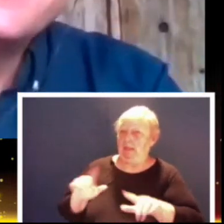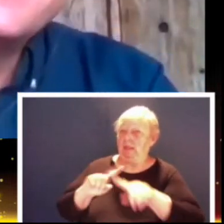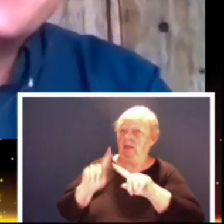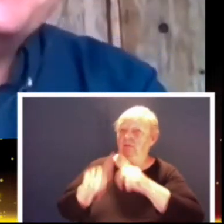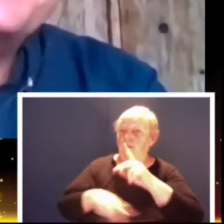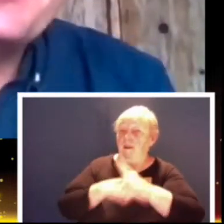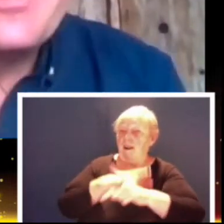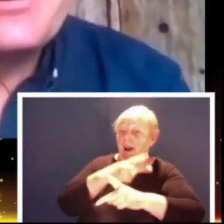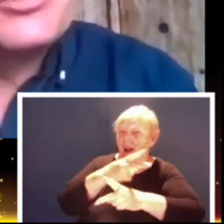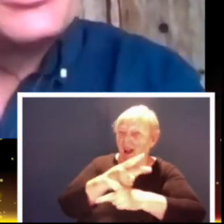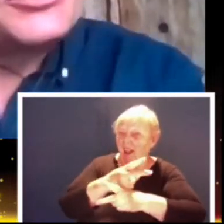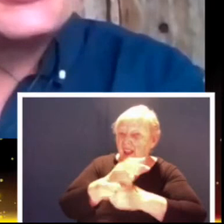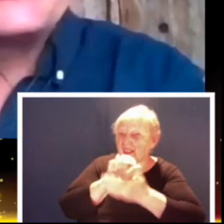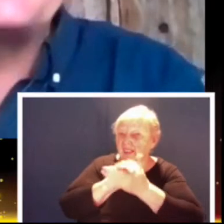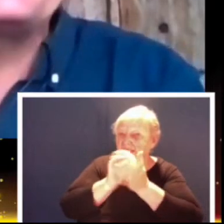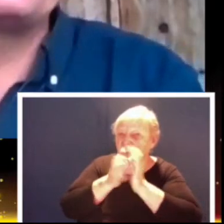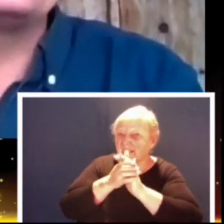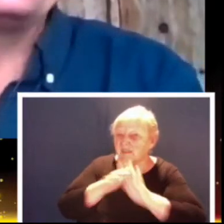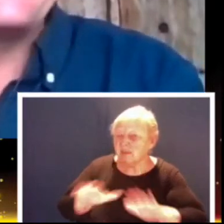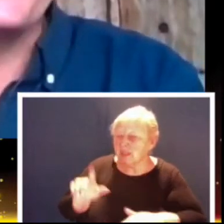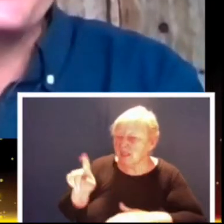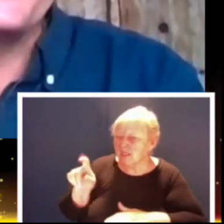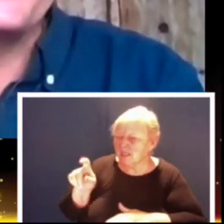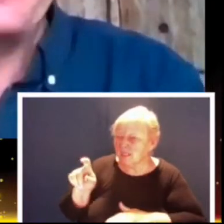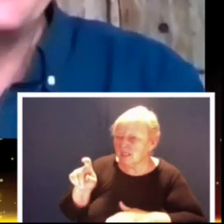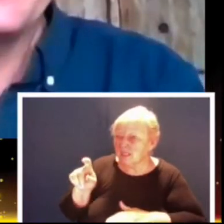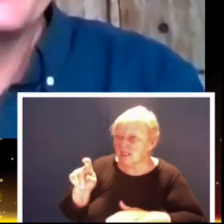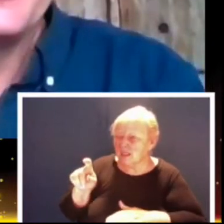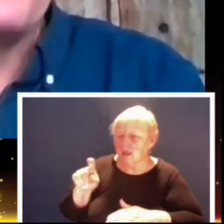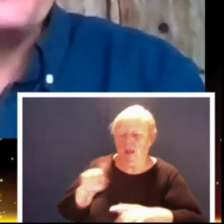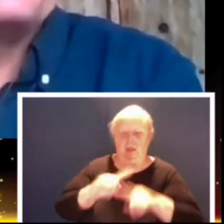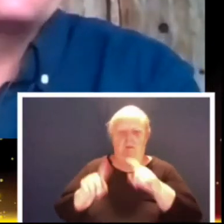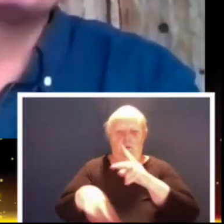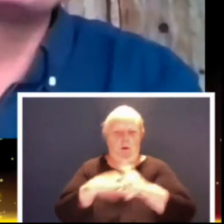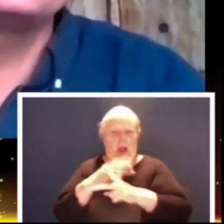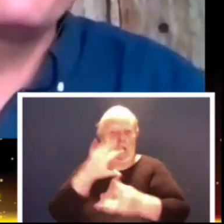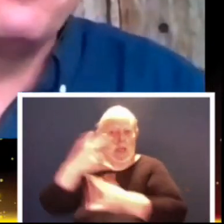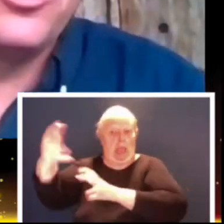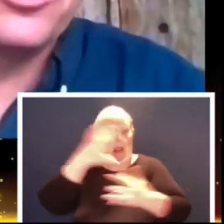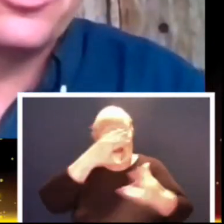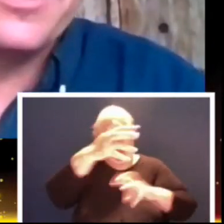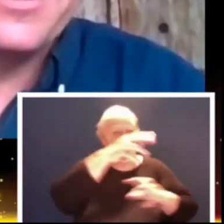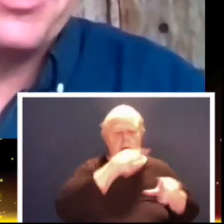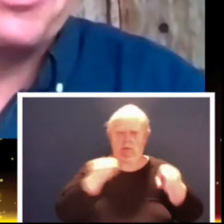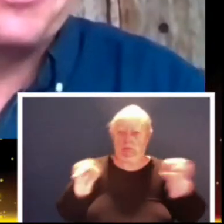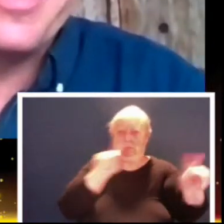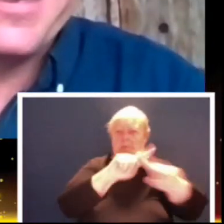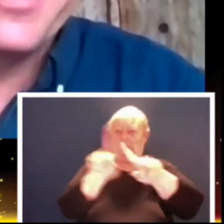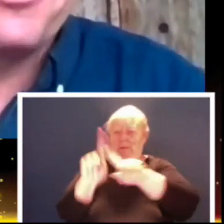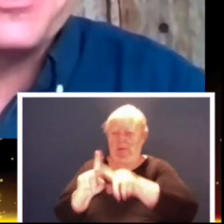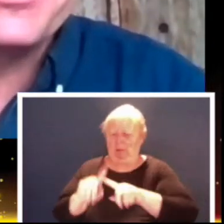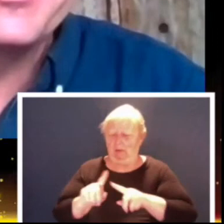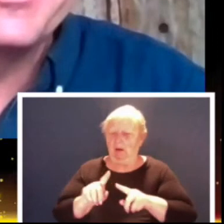Can you, like, tell us what the texture of peace is when you get really familiar with it the way you.